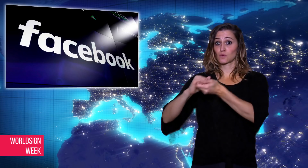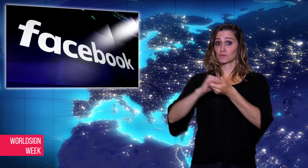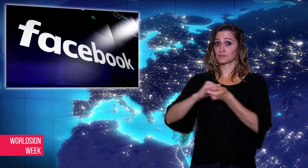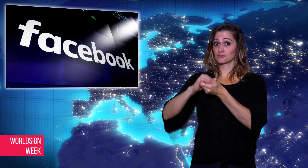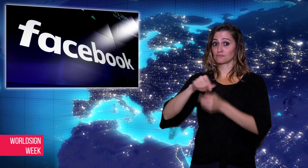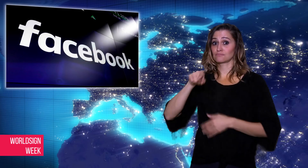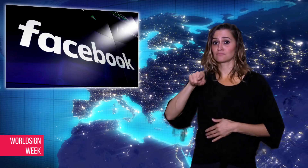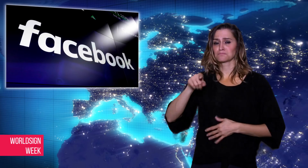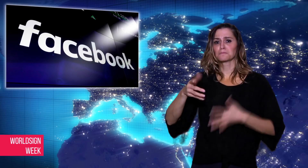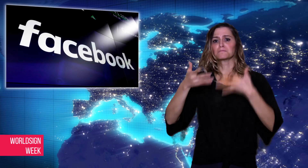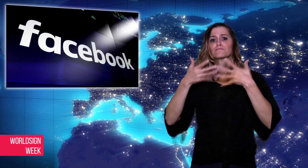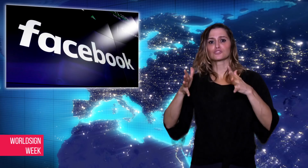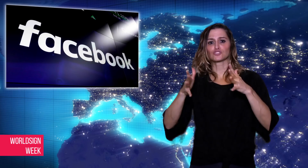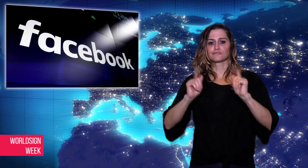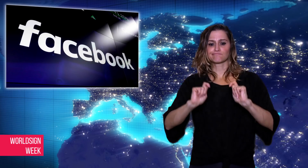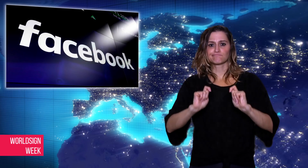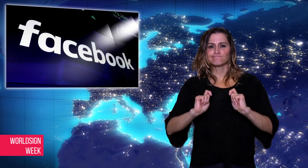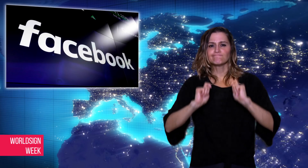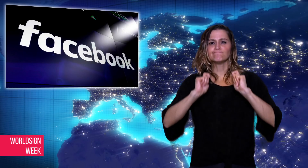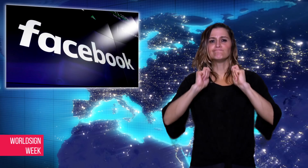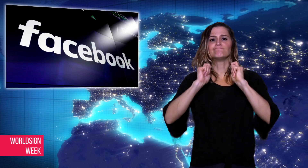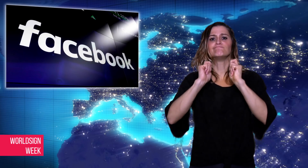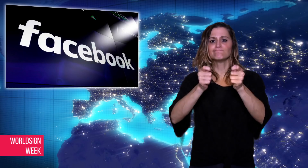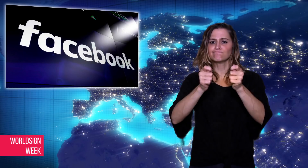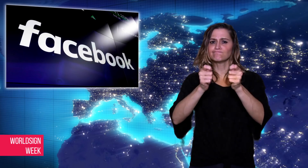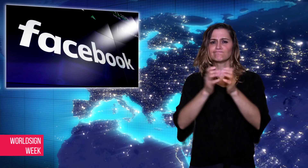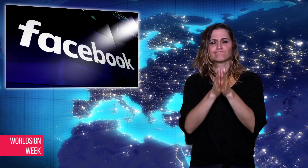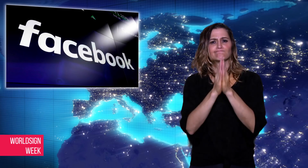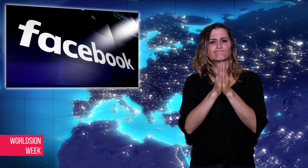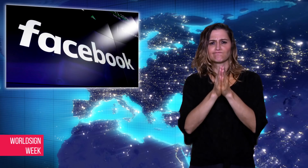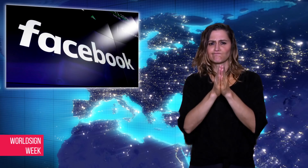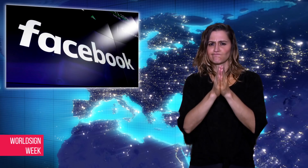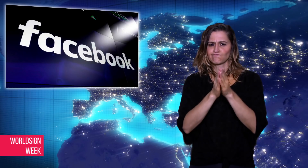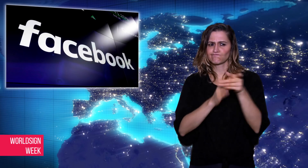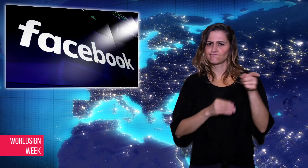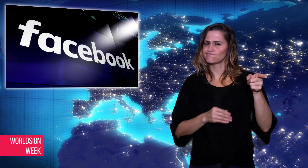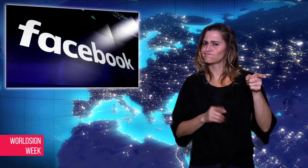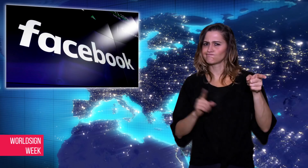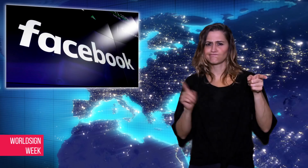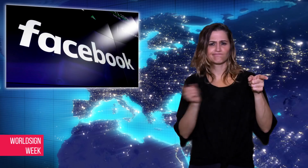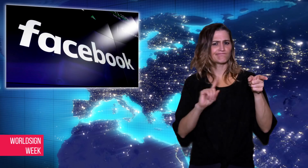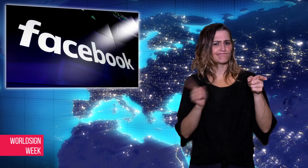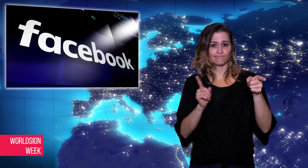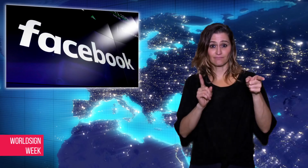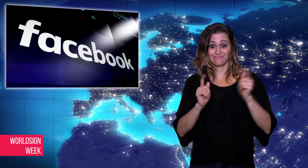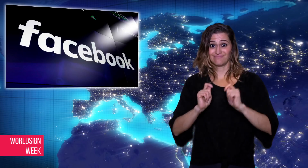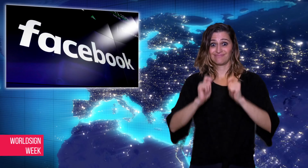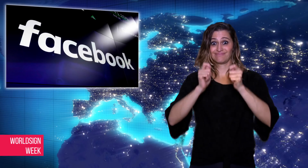it possible for landlords and real